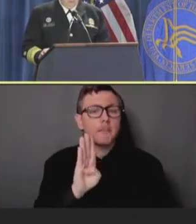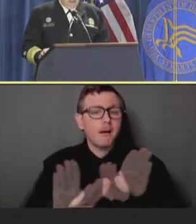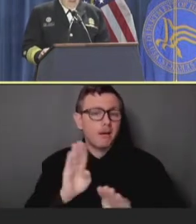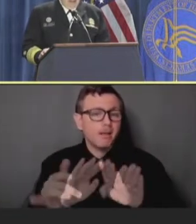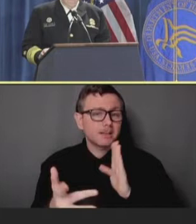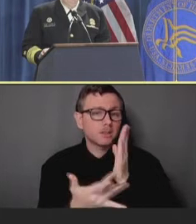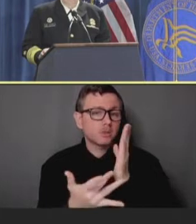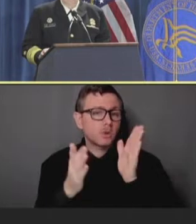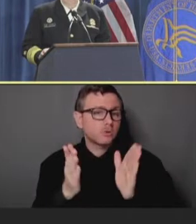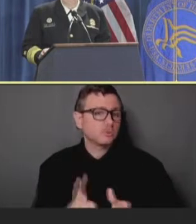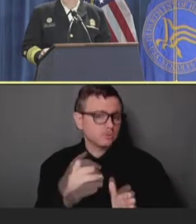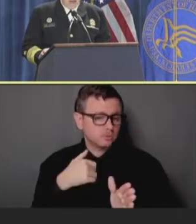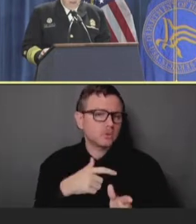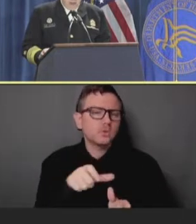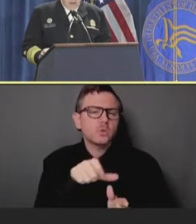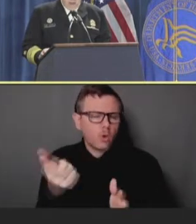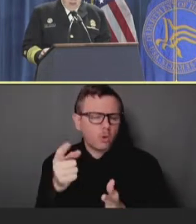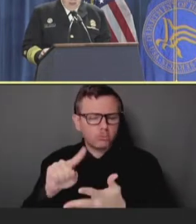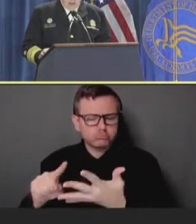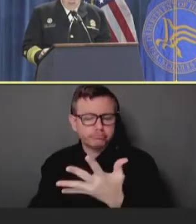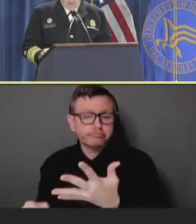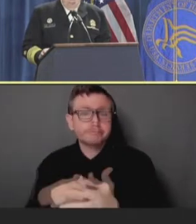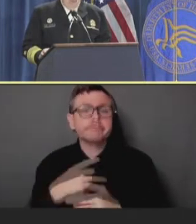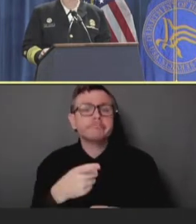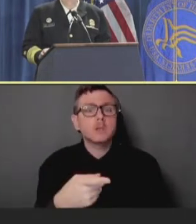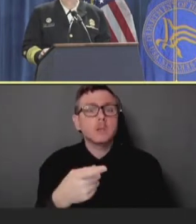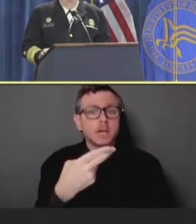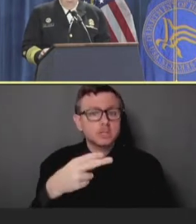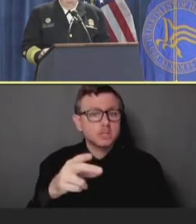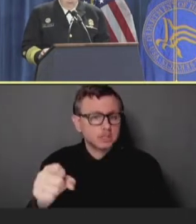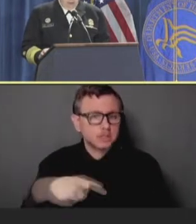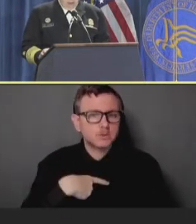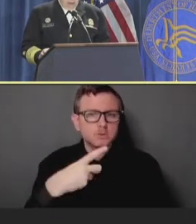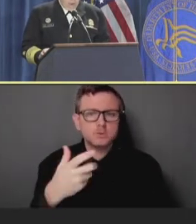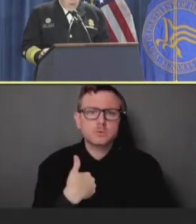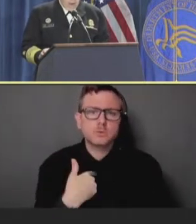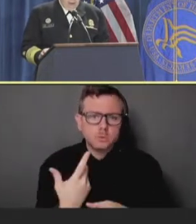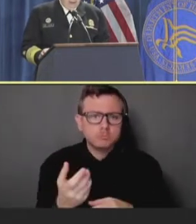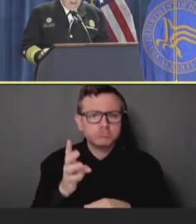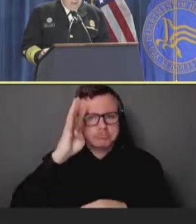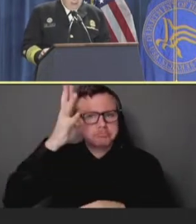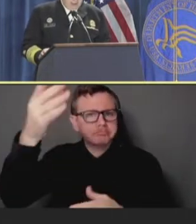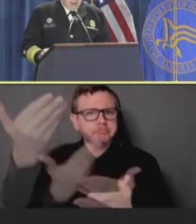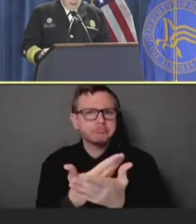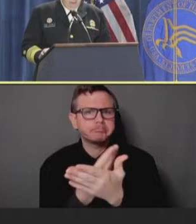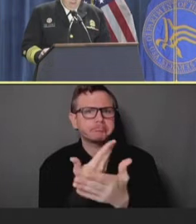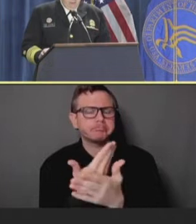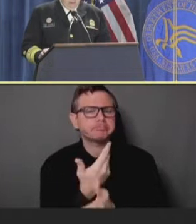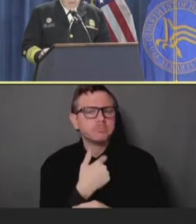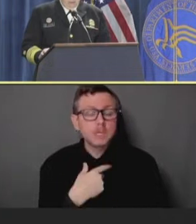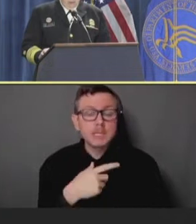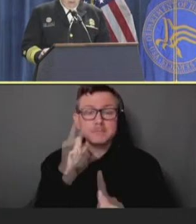HHS plans to foster innovation and medical breakthroughs, including in its immunization efforts.